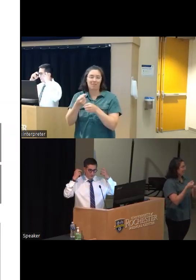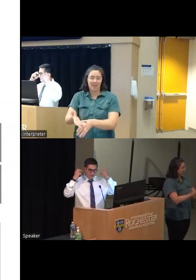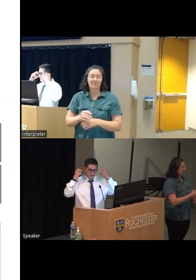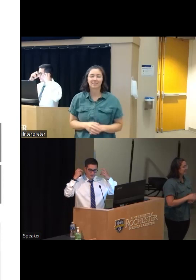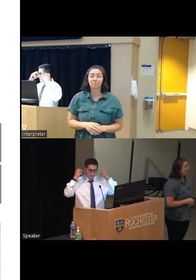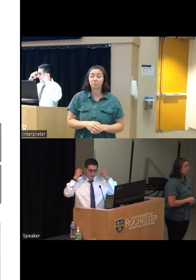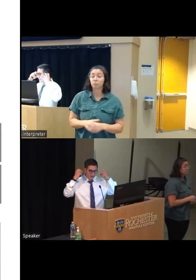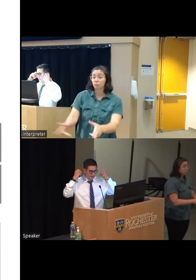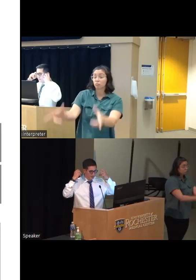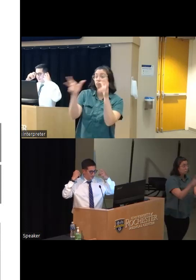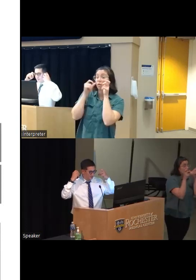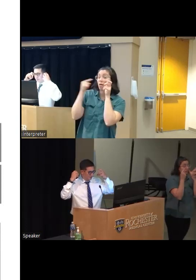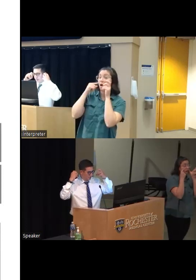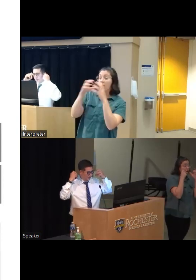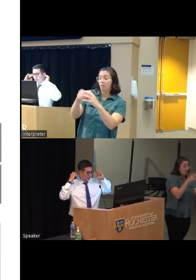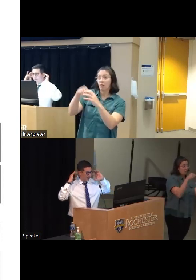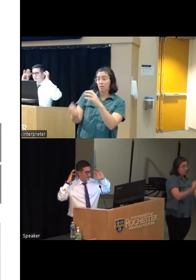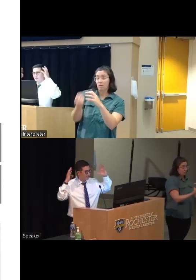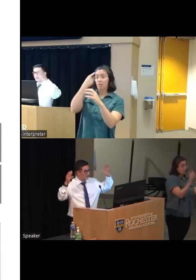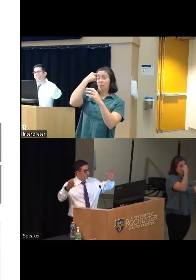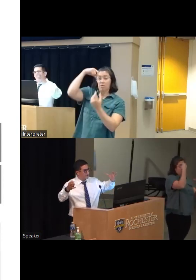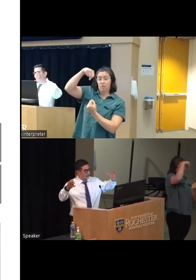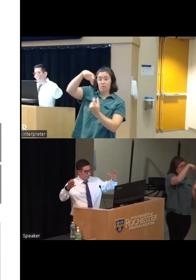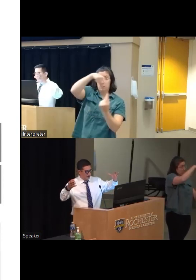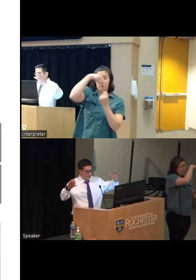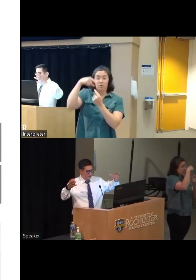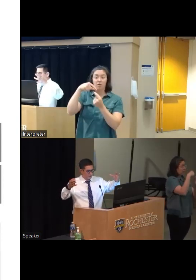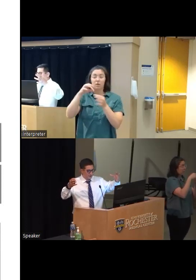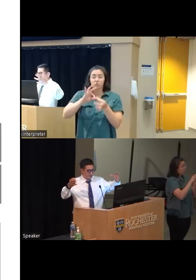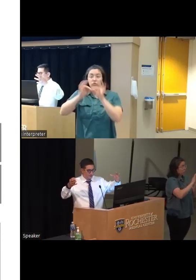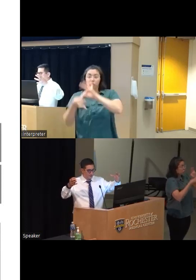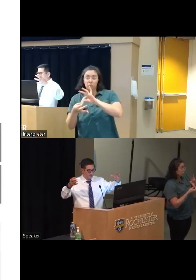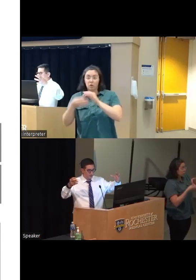gets processed through the eye it gets sent to the brain that has to get processed to let you